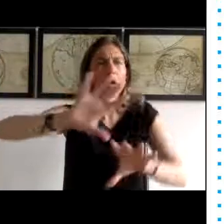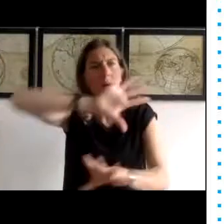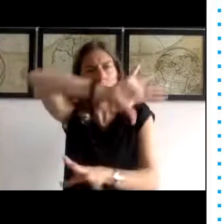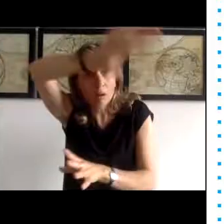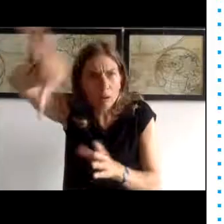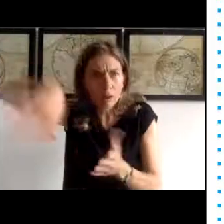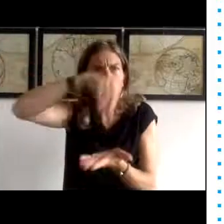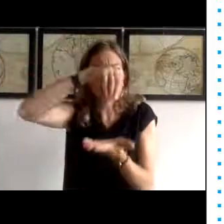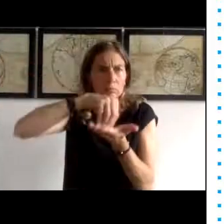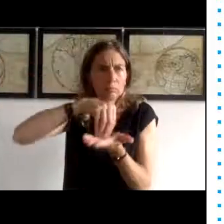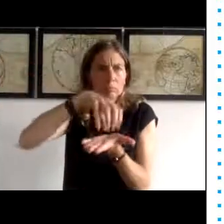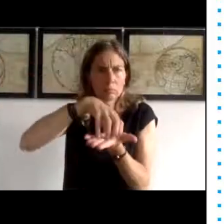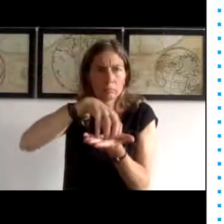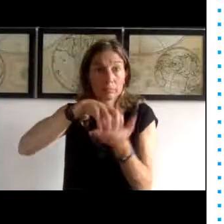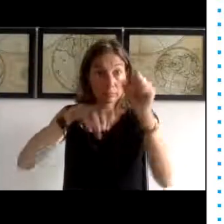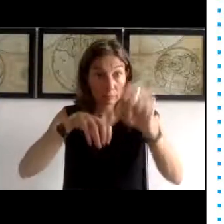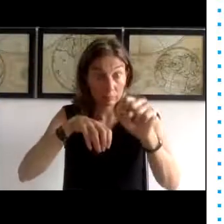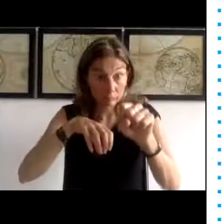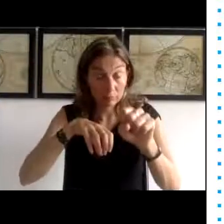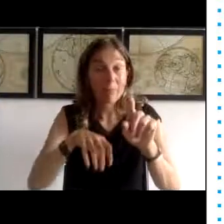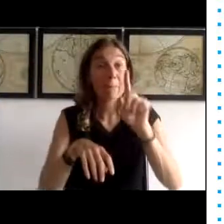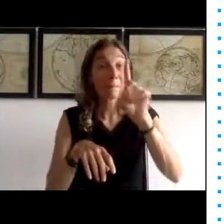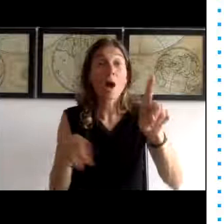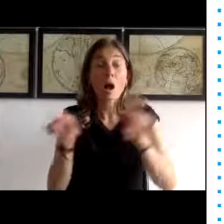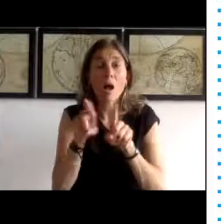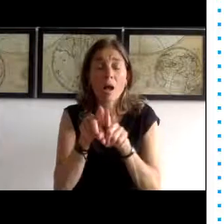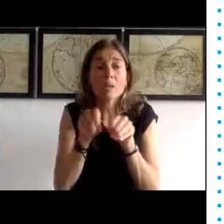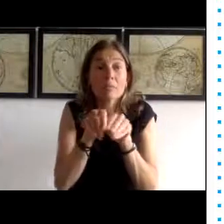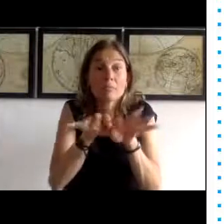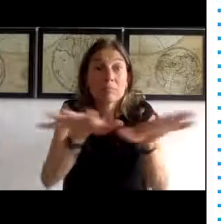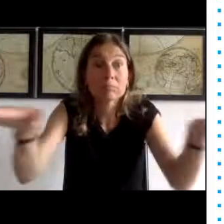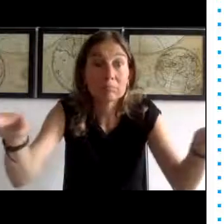they are doing a good work in a certain field,